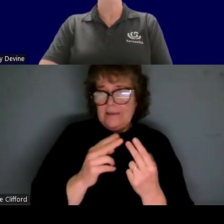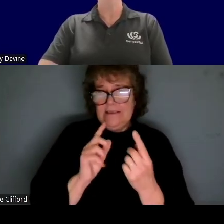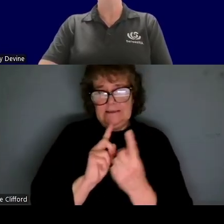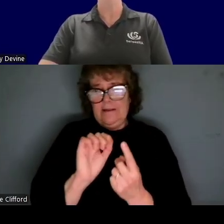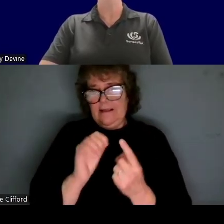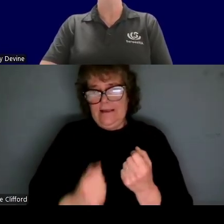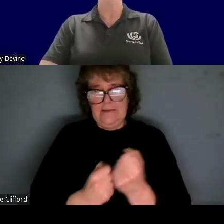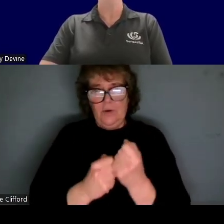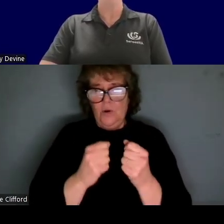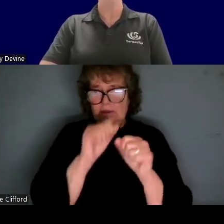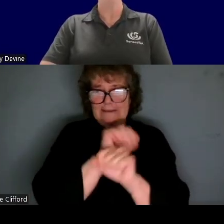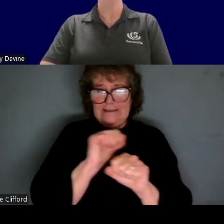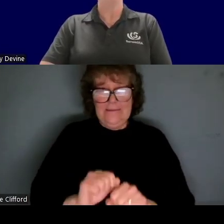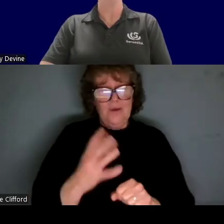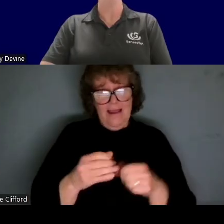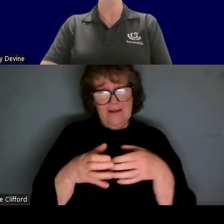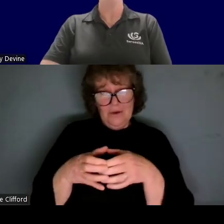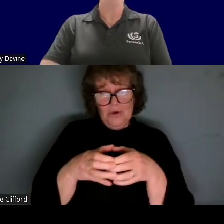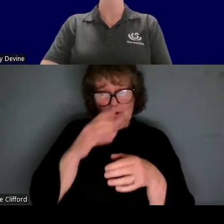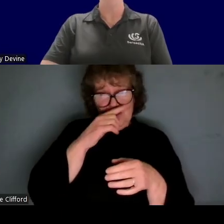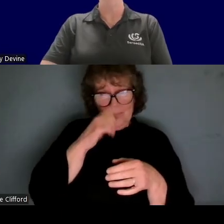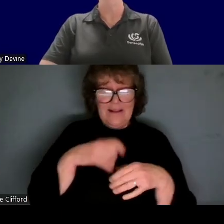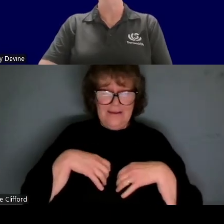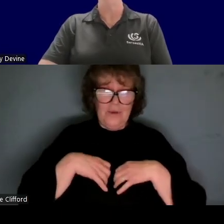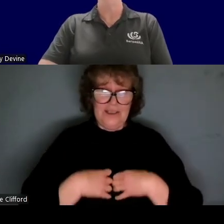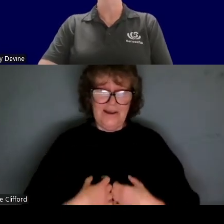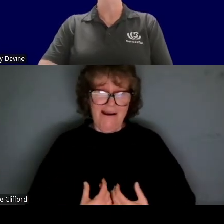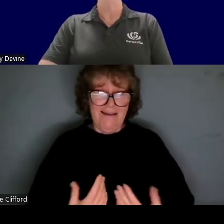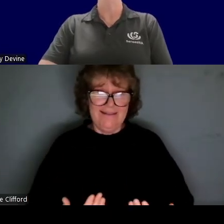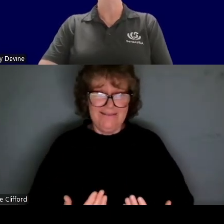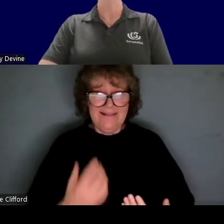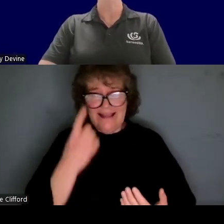a group of people that are pretty tired, they've tried a lot of different things and they may be